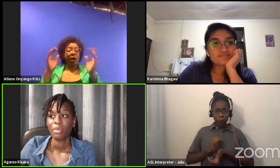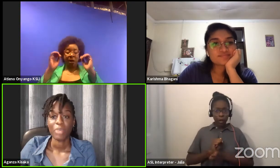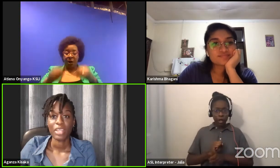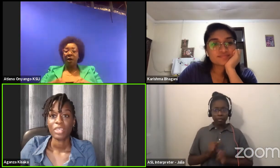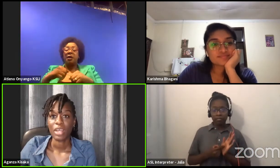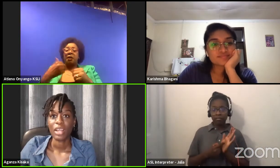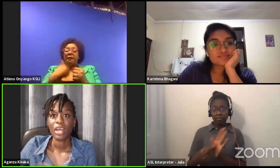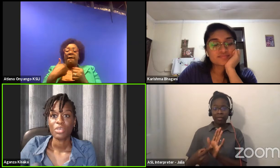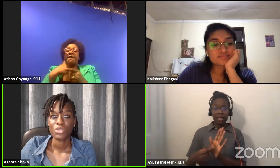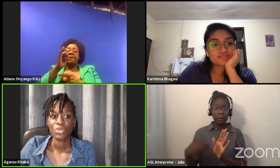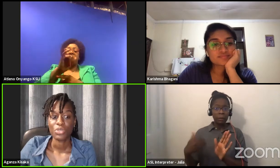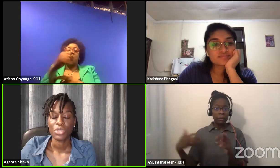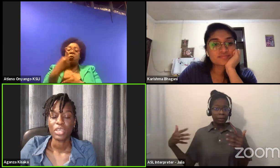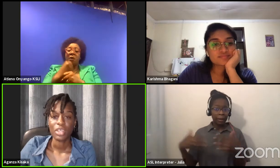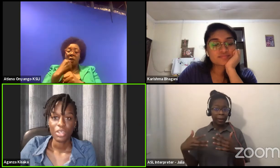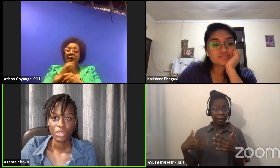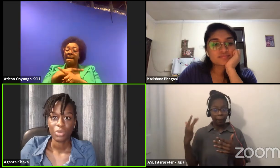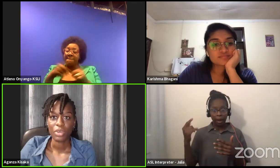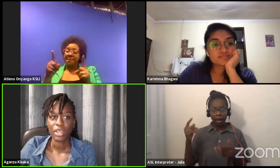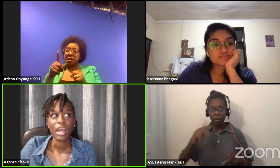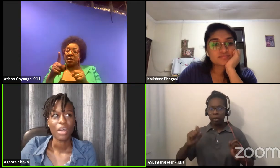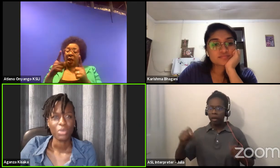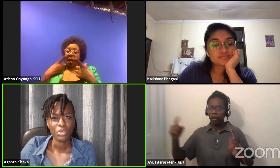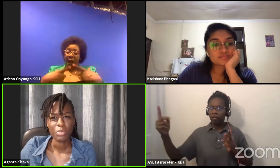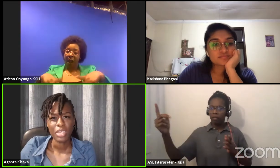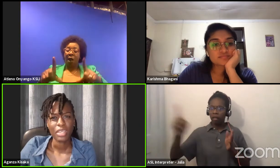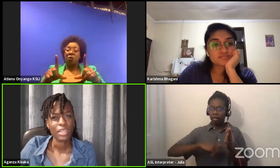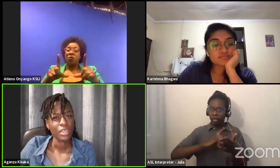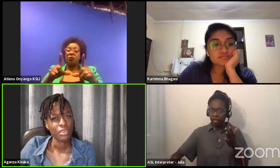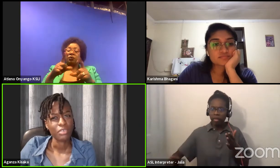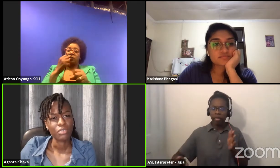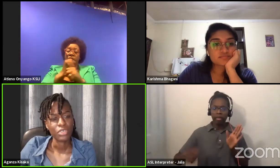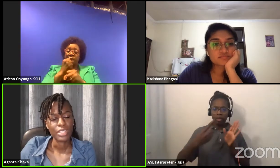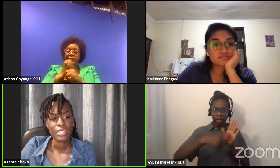But it allows you to hear your work and how you speak and hear your voice.